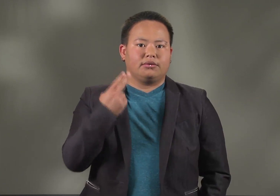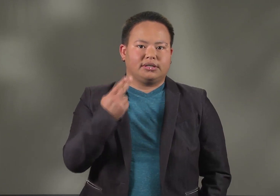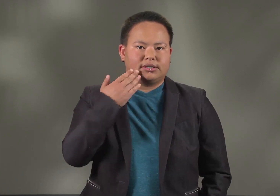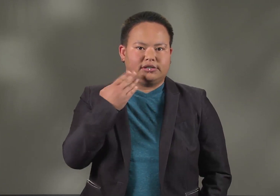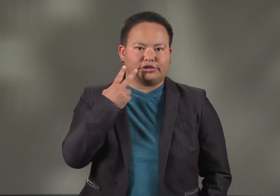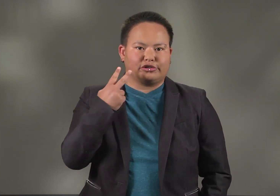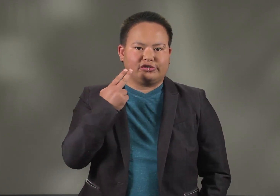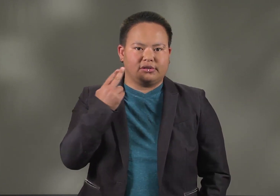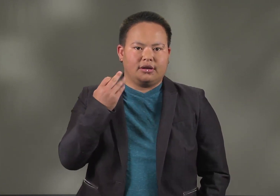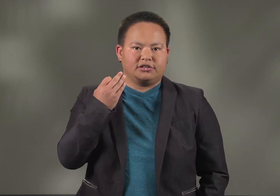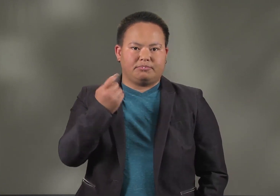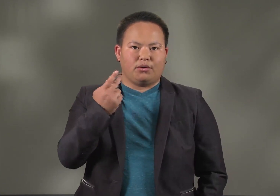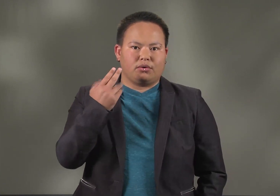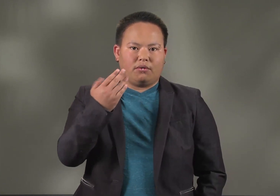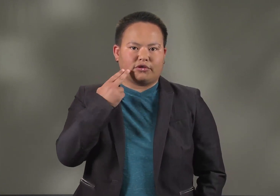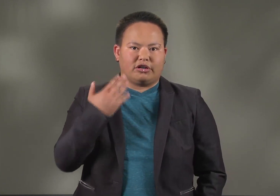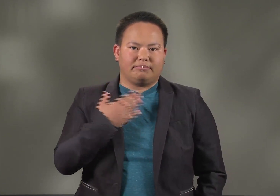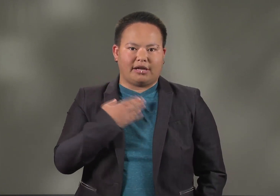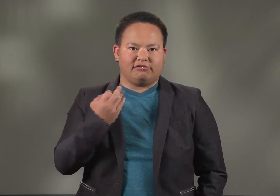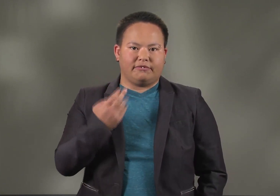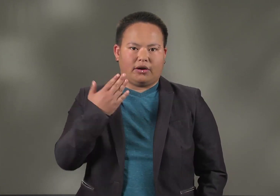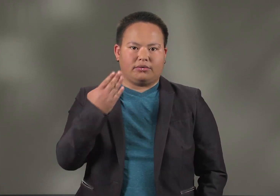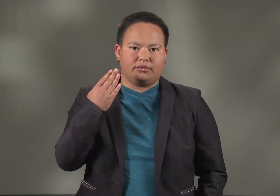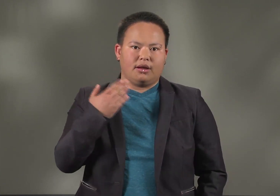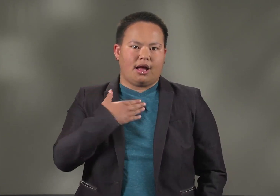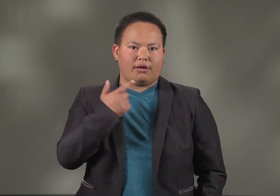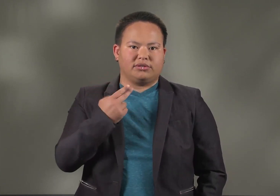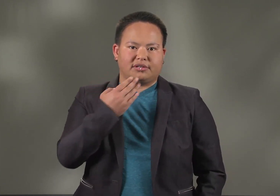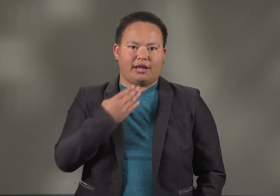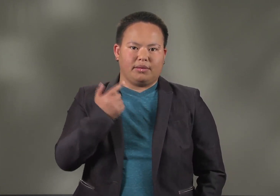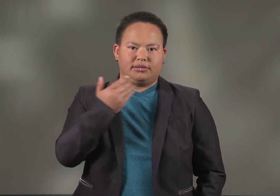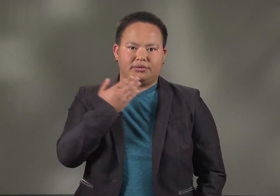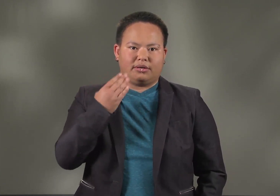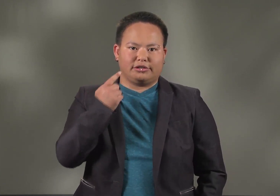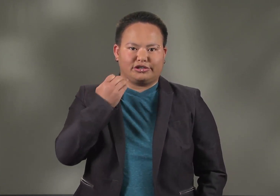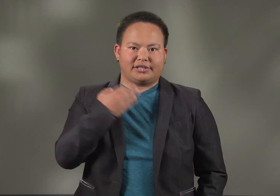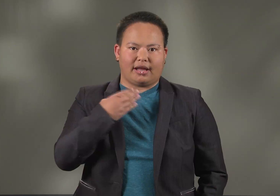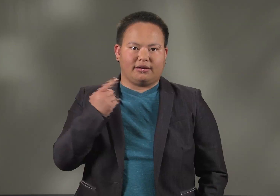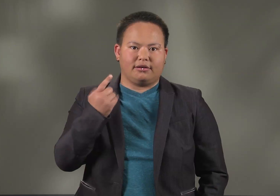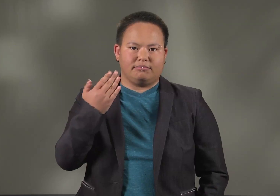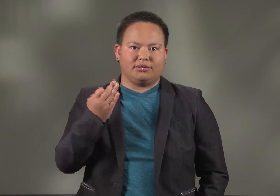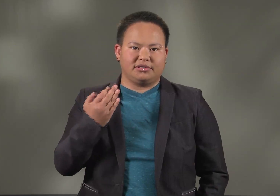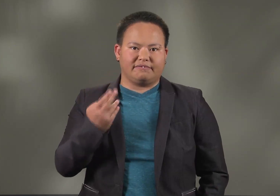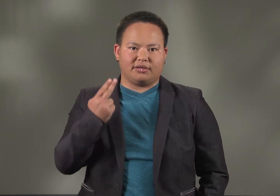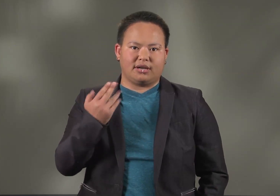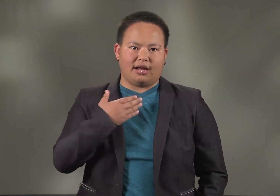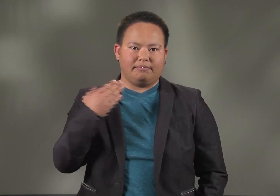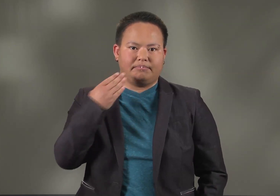Though the teachers spoke over a microphone, I was able to understand most of the time